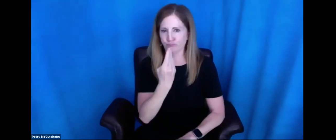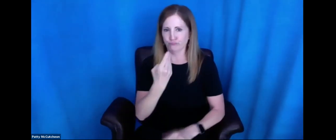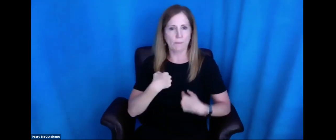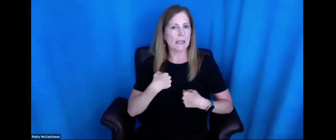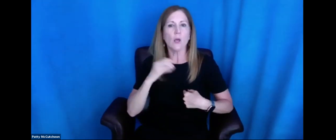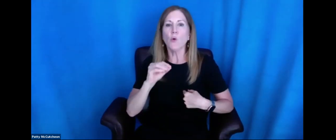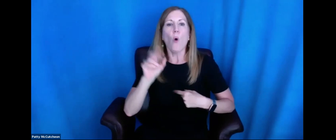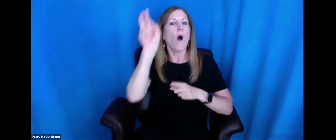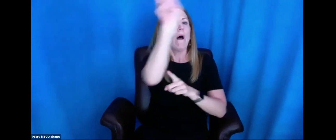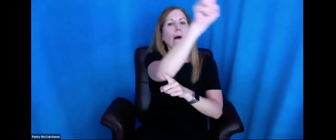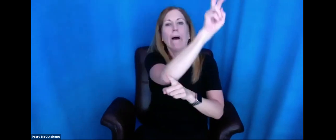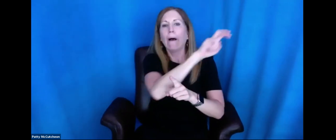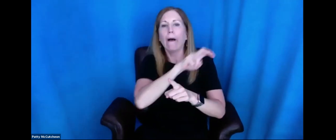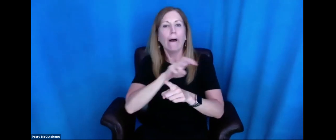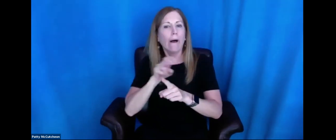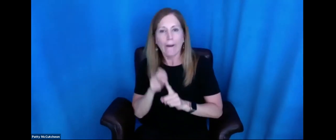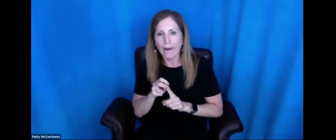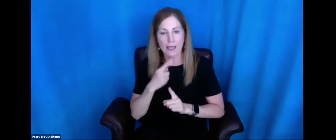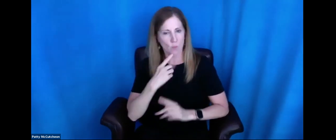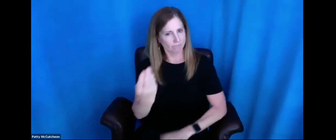and no screener. It just goes right to me.